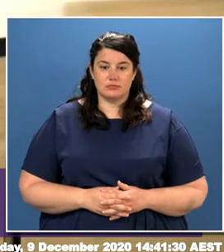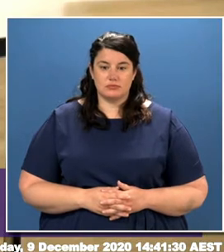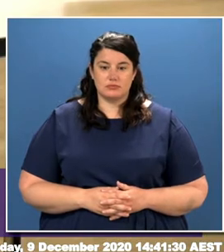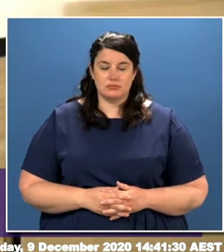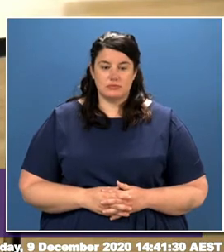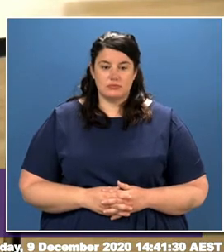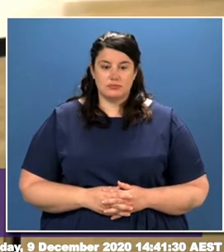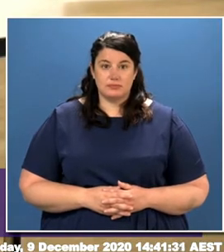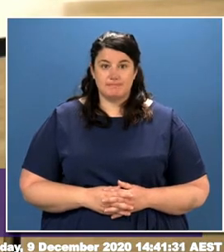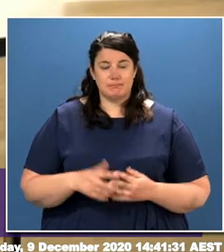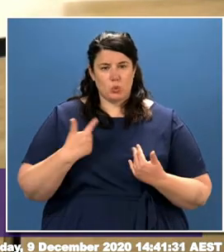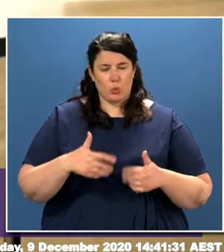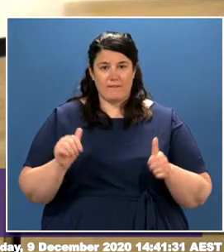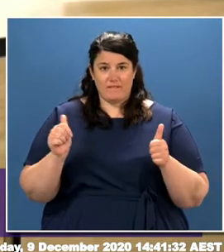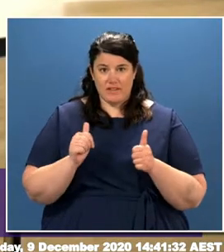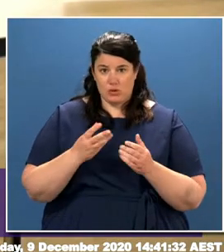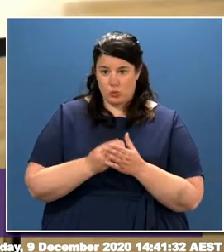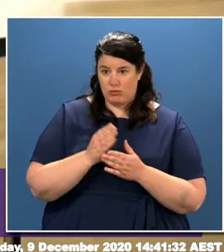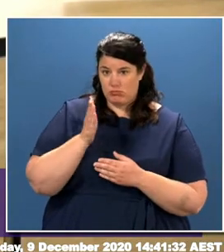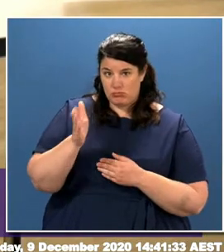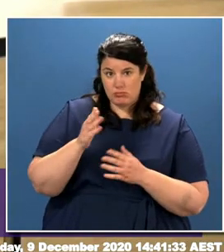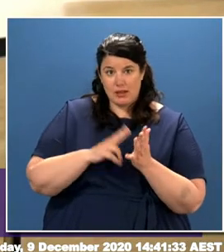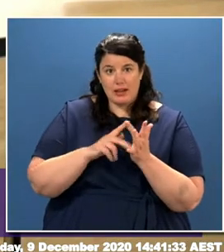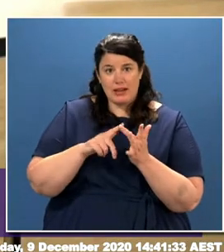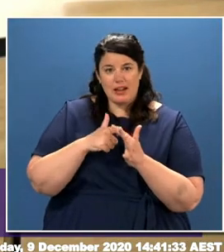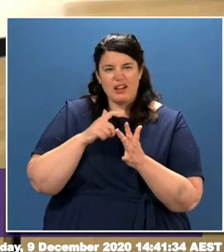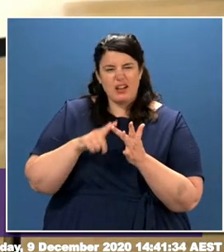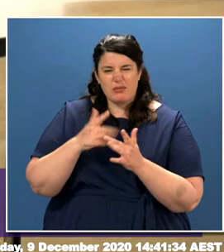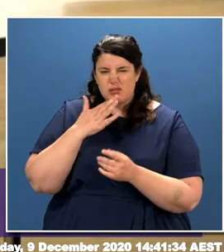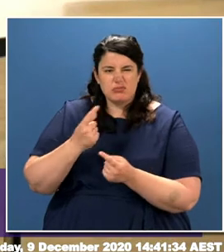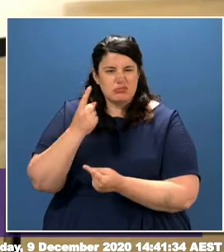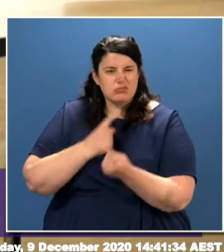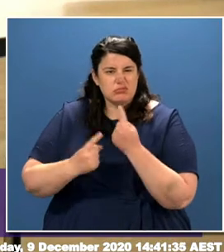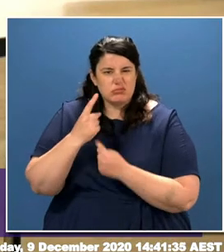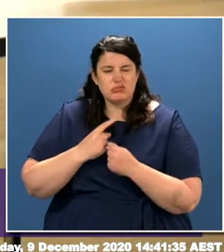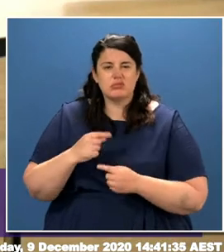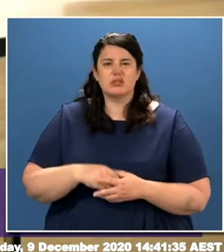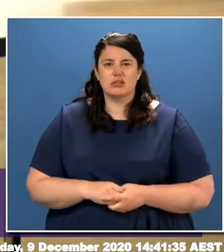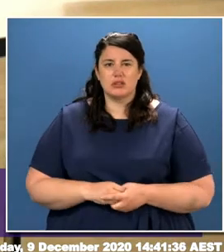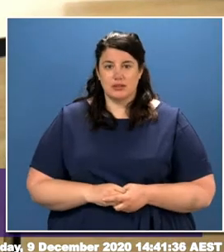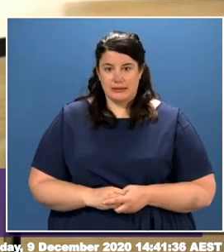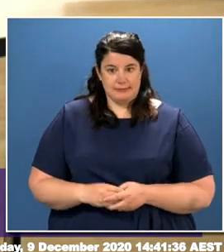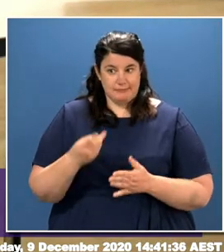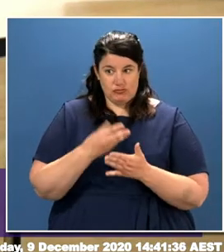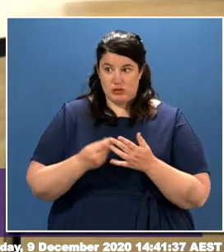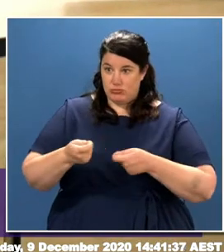I want to conclude with you, Ms Bath, as to, where to now? You've got this resource, it's been launched, it's out there